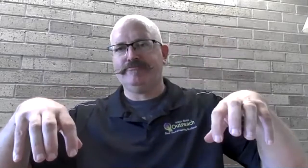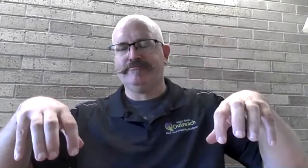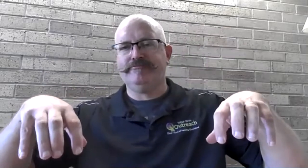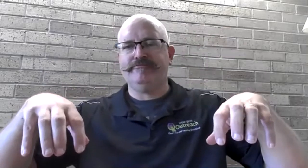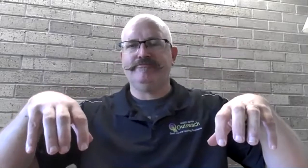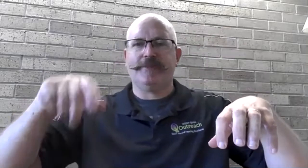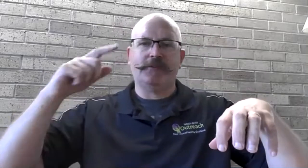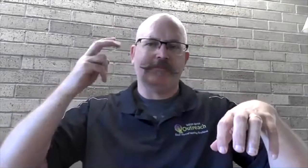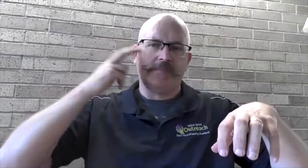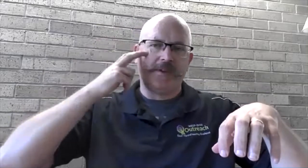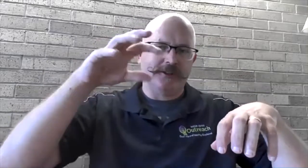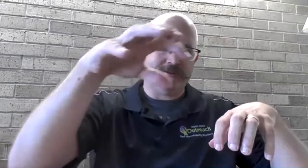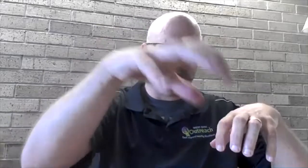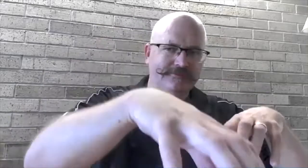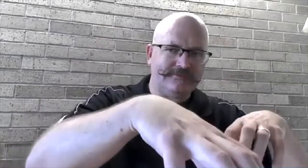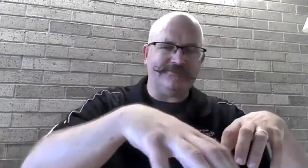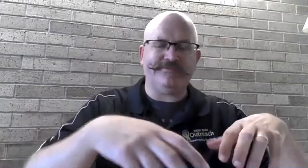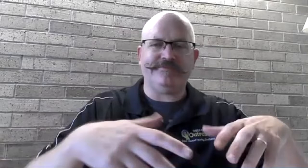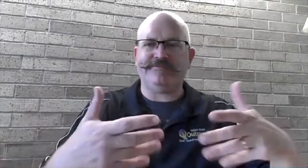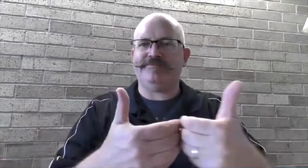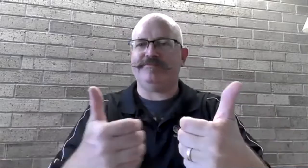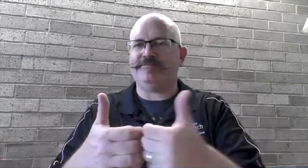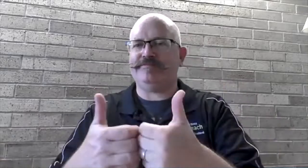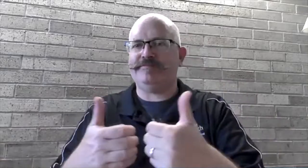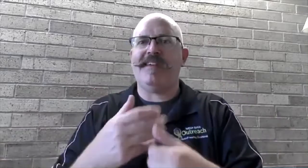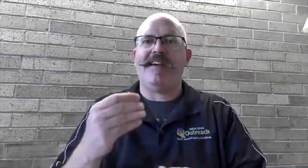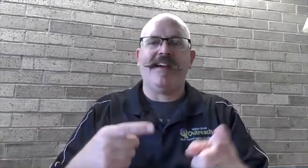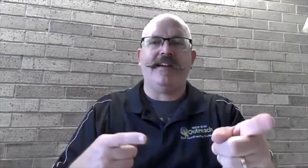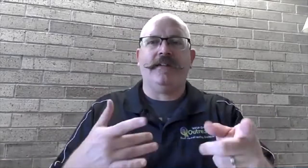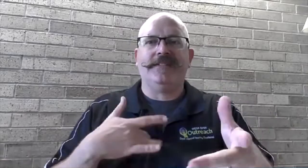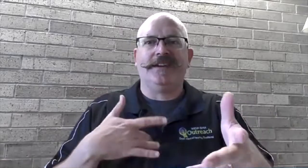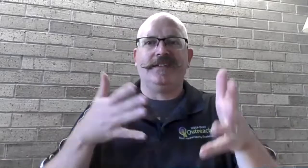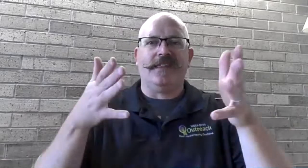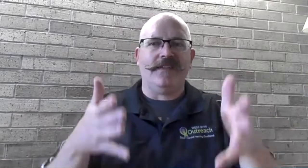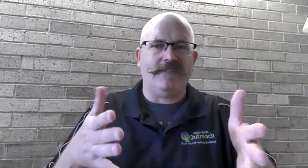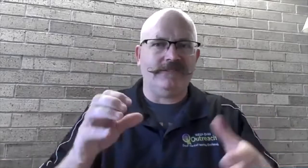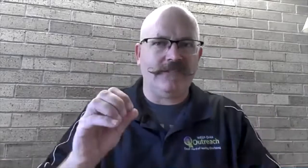communities and how then you also have your blind community and the separation between the three.